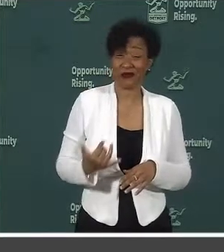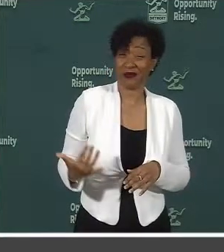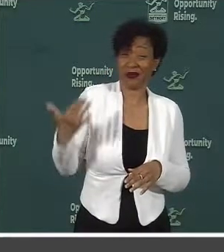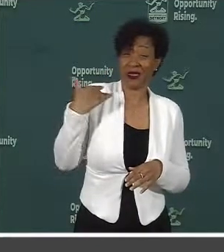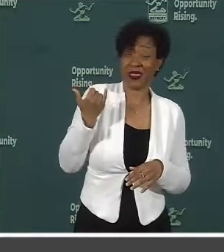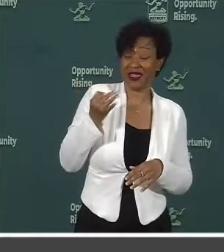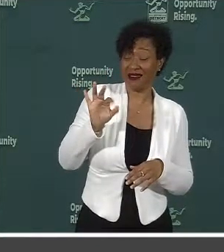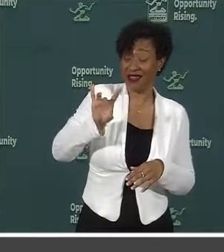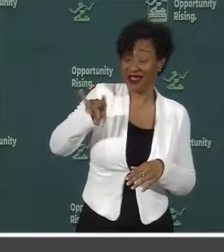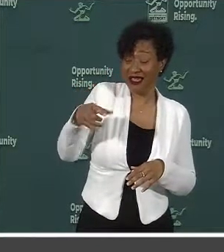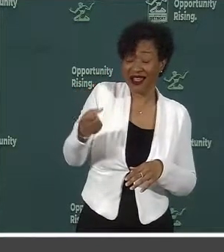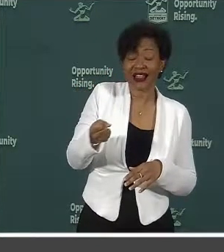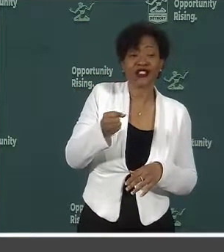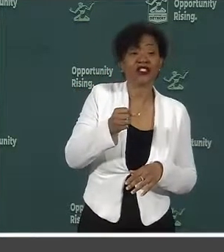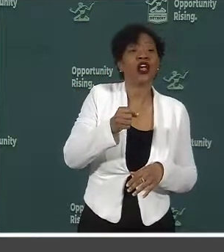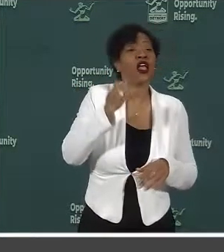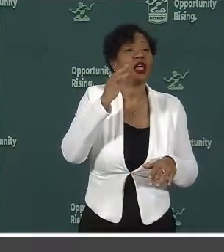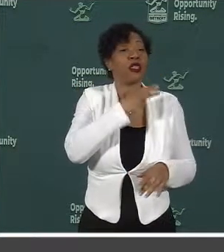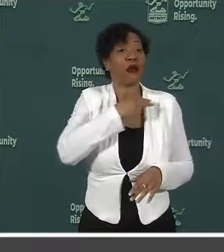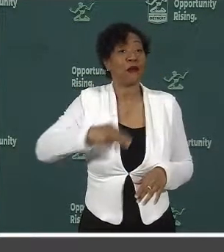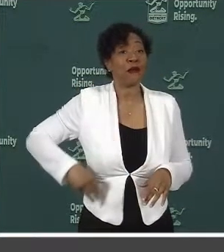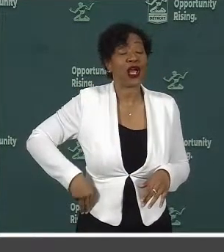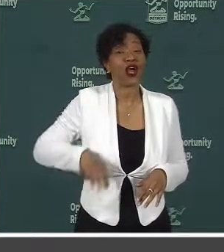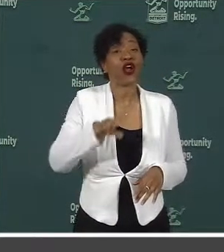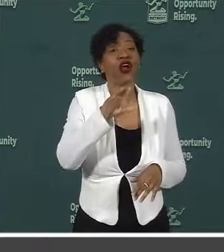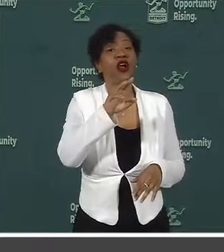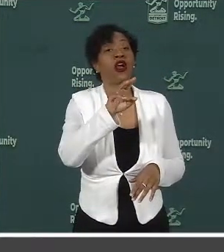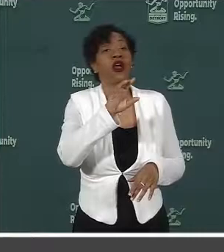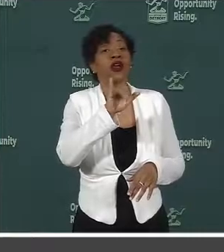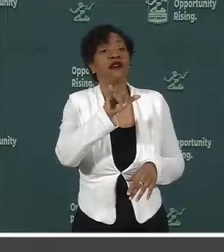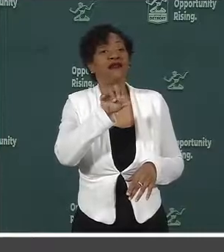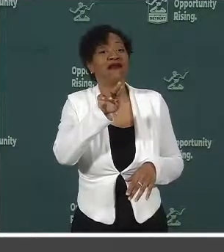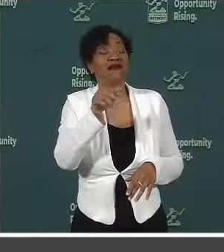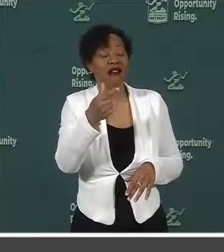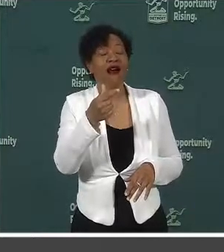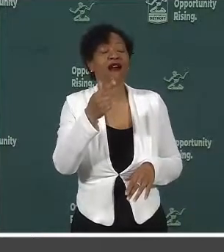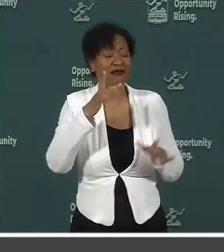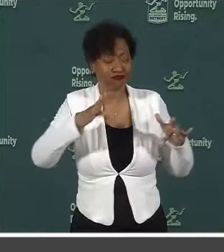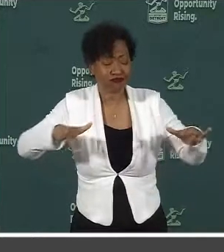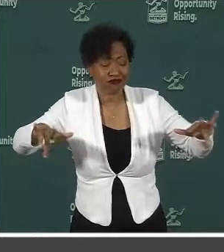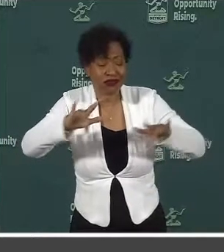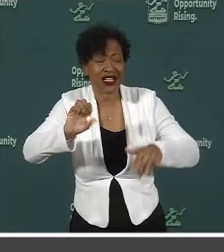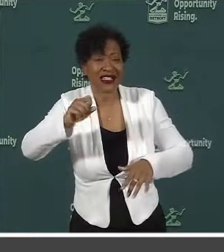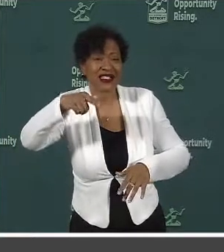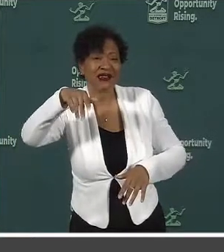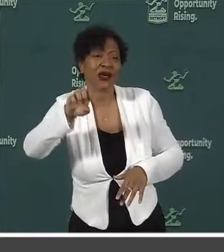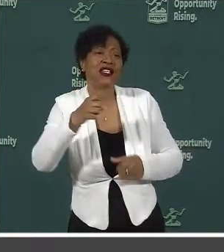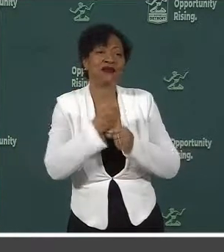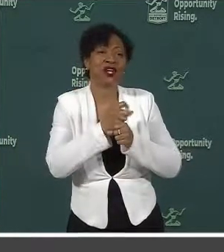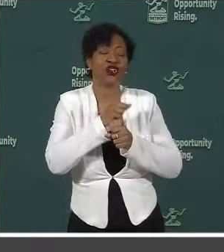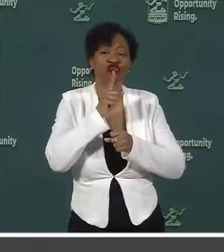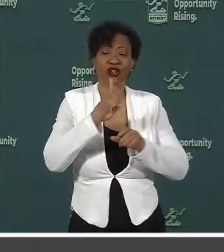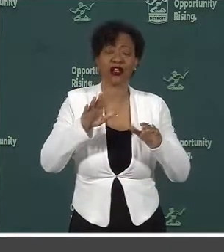DETROIT WAS HEADING TO THE DAY WHEN THERE WAS GOING TO BE NO AUTO PLANTS IN THE CITY DETROIT IT TOOK AN EXTRAORDINARY EFFORT